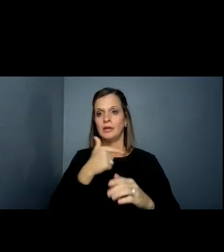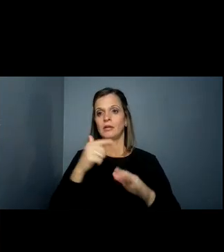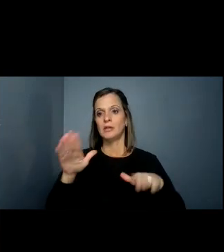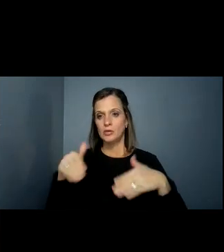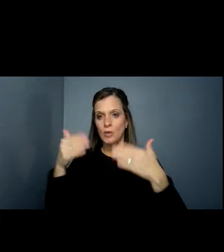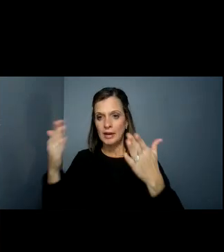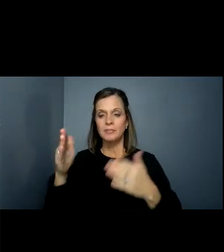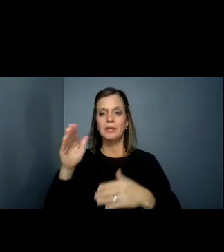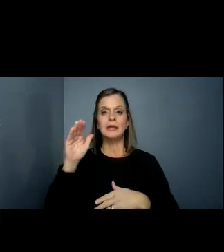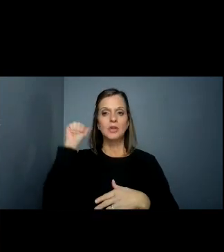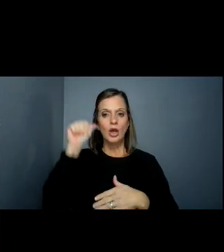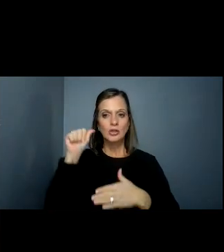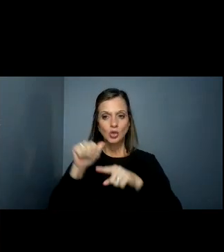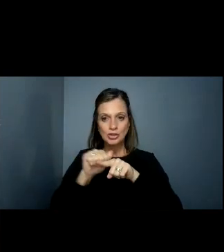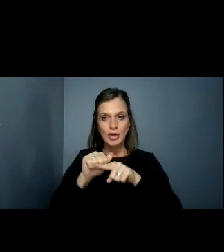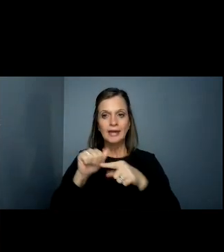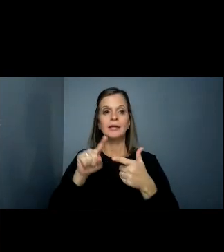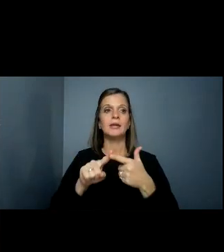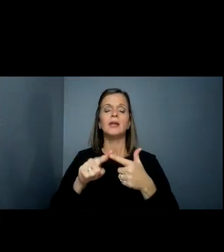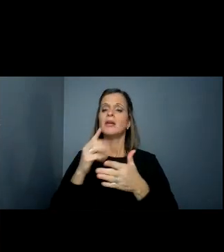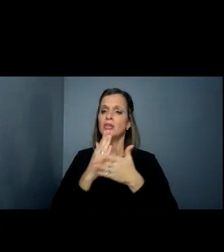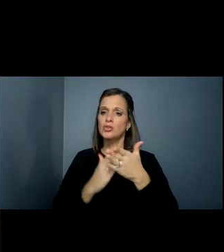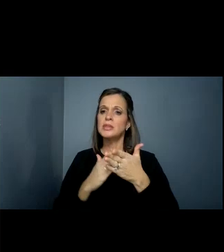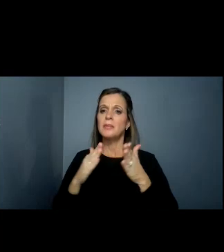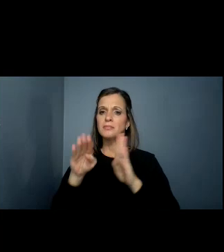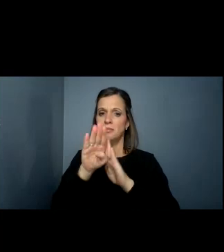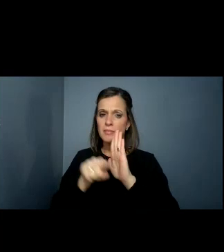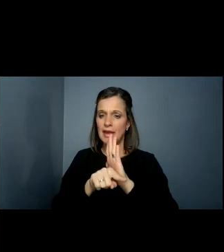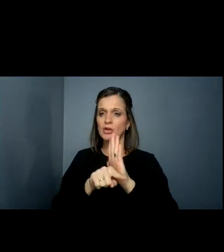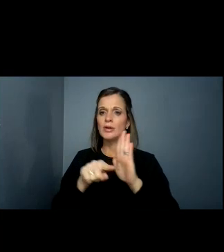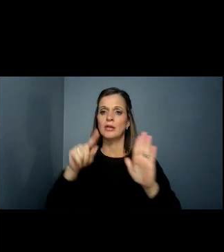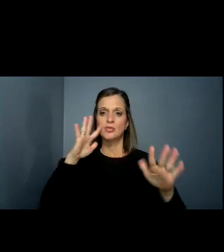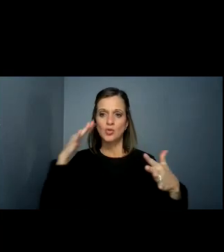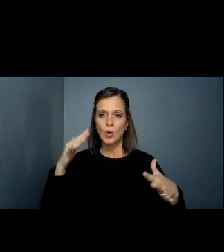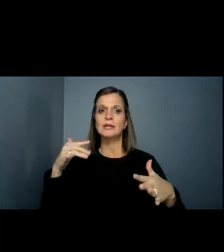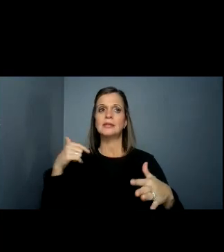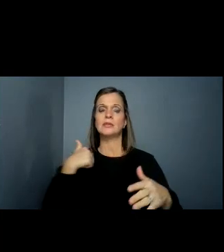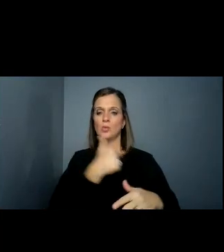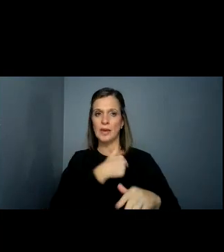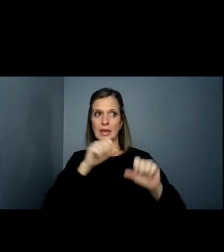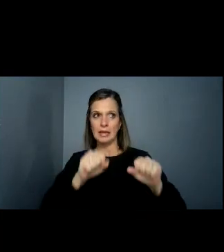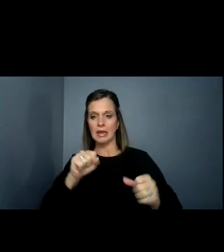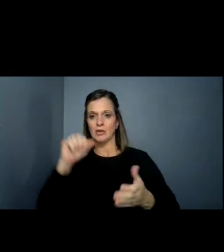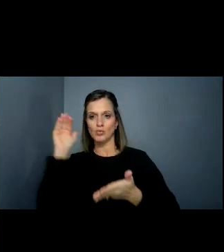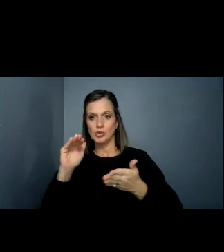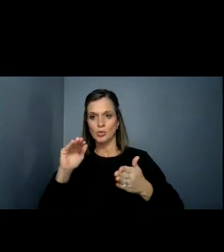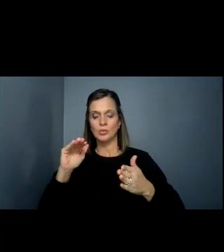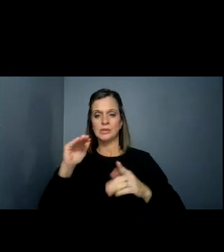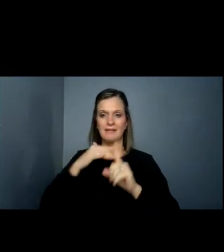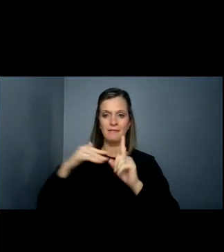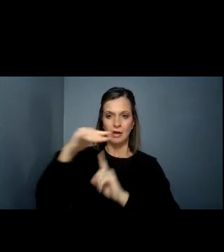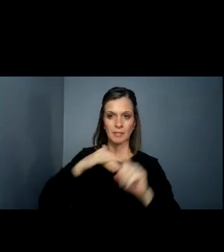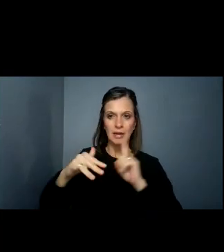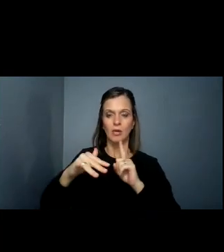Talking about the environment and then having classroom supports like those FM systems. Yeah, that, that, that's the game changer right there. And yeah.